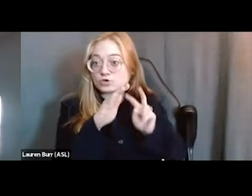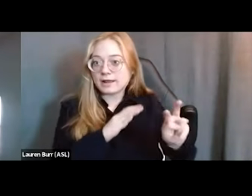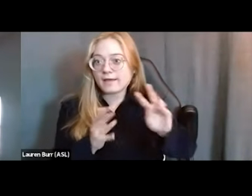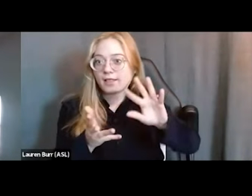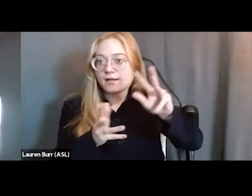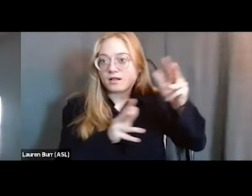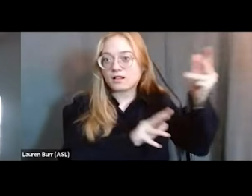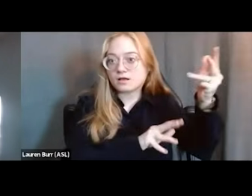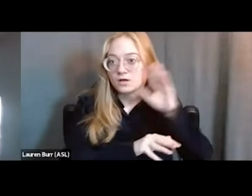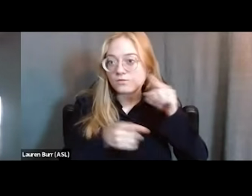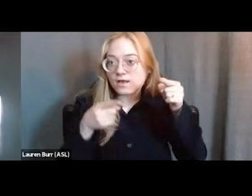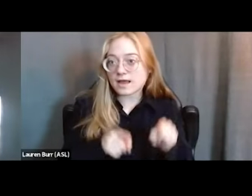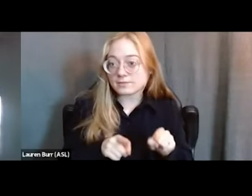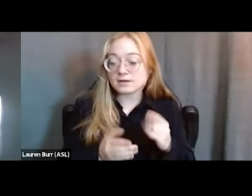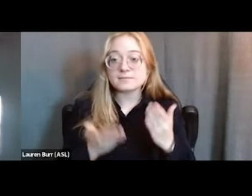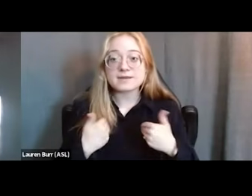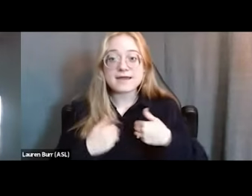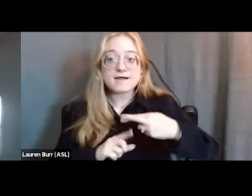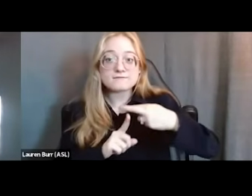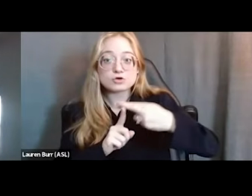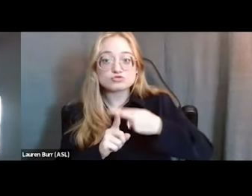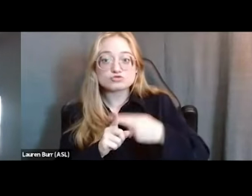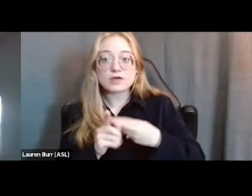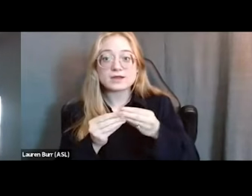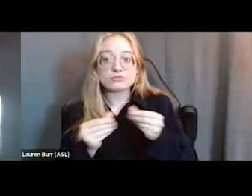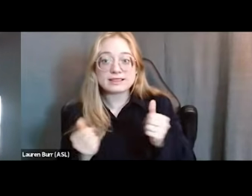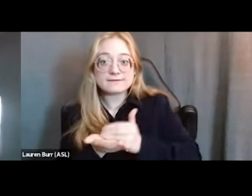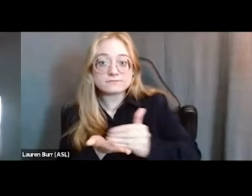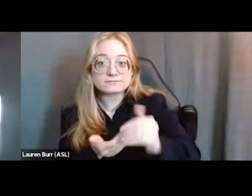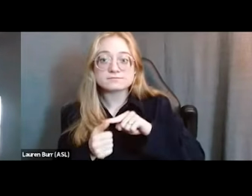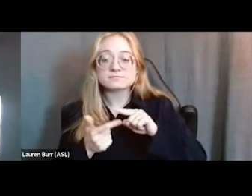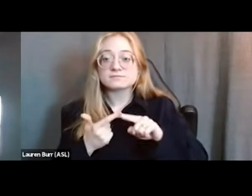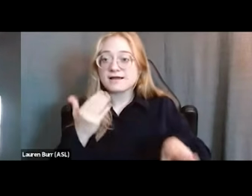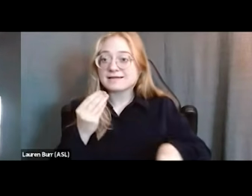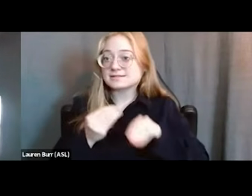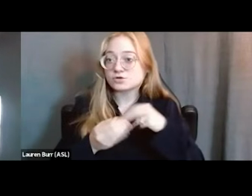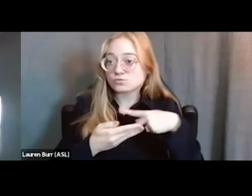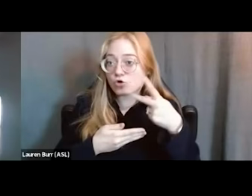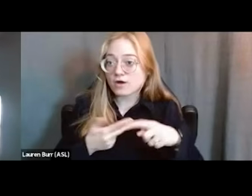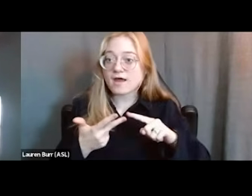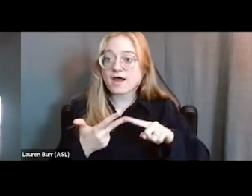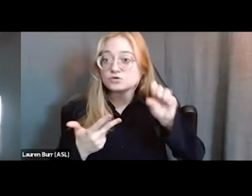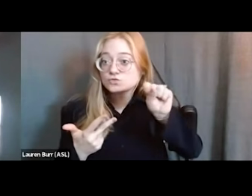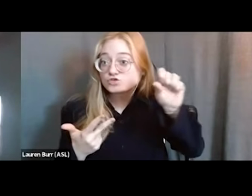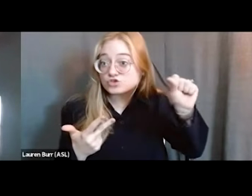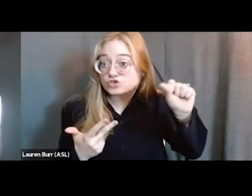Maybe there's rent relief, maybe there are additional programs, maybe they can apply for social security disability, but how do we bring in and partner